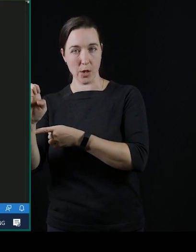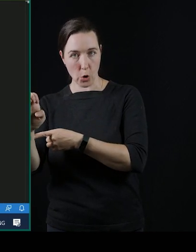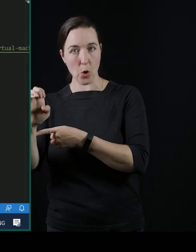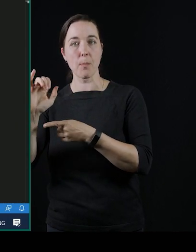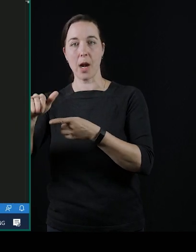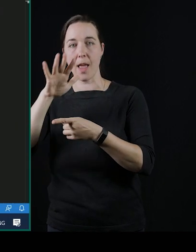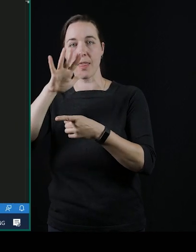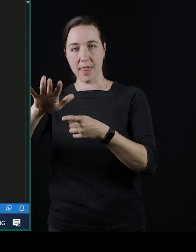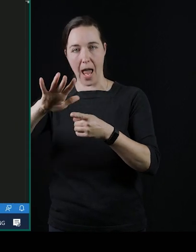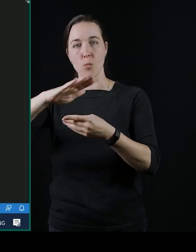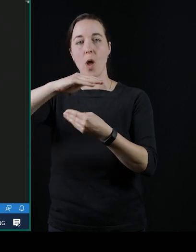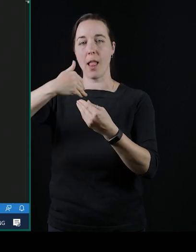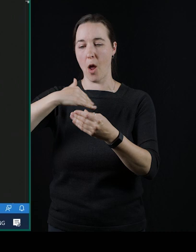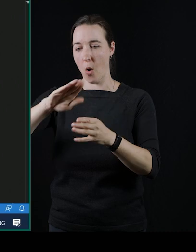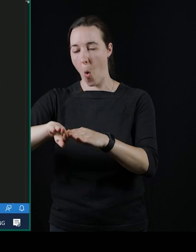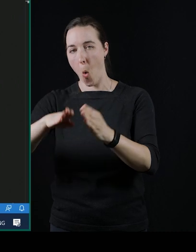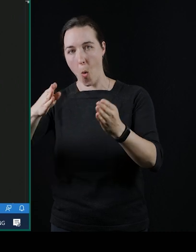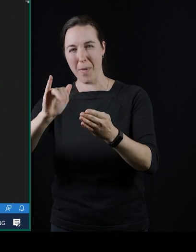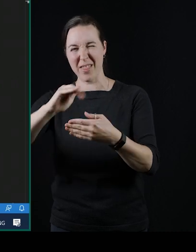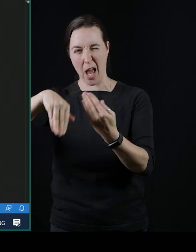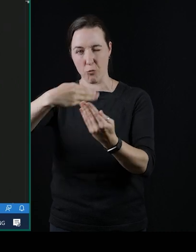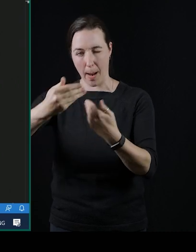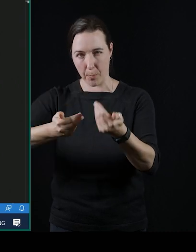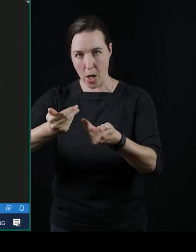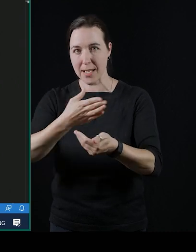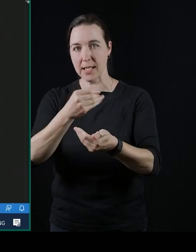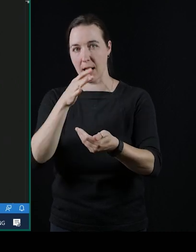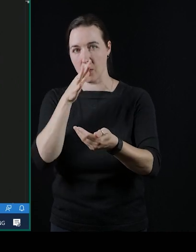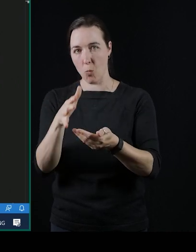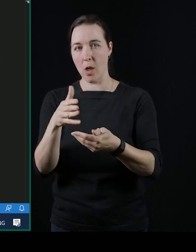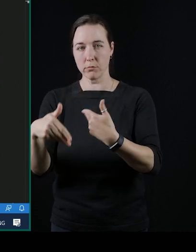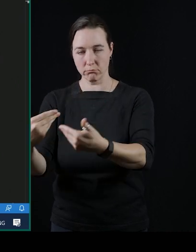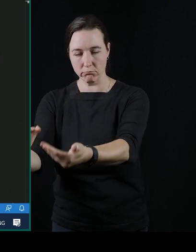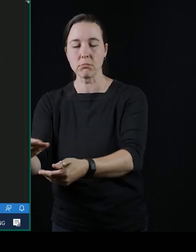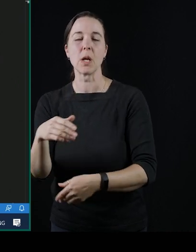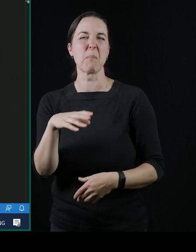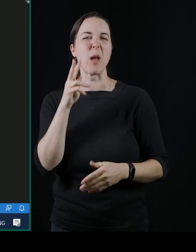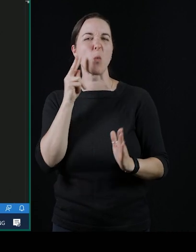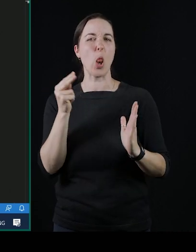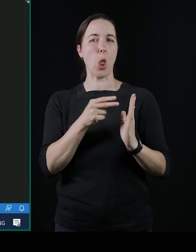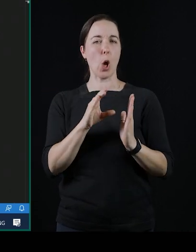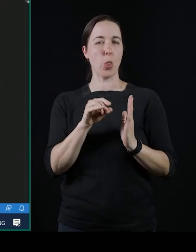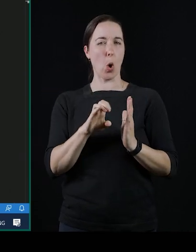which will interrupt the OpenArea process. and the Docker file. Let's take a quick, quick look at the code.